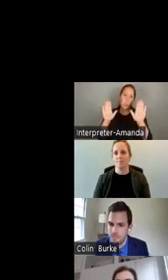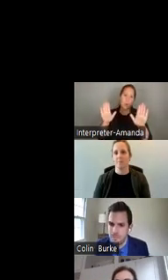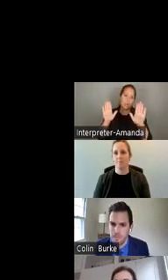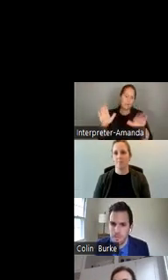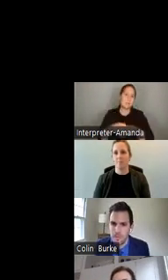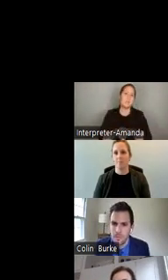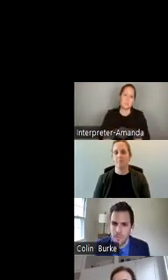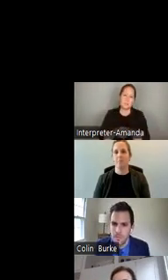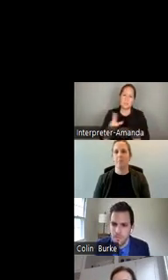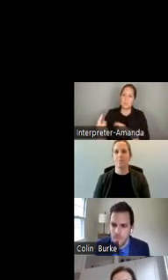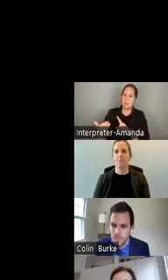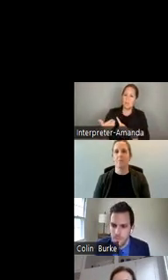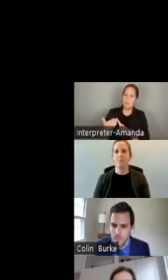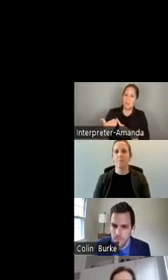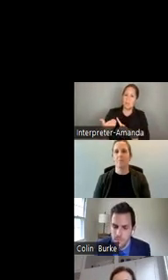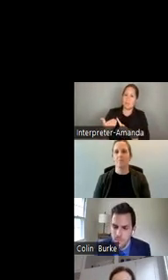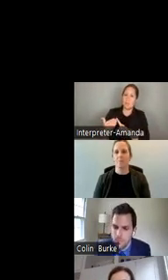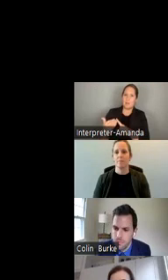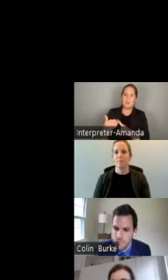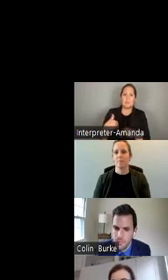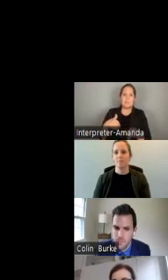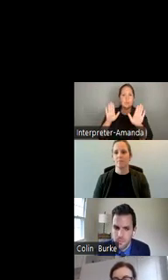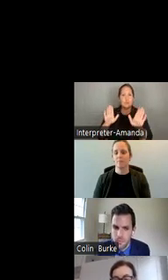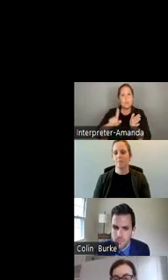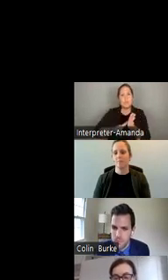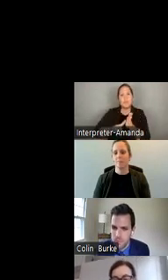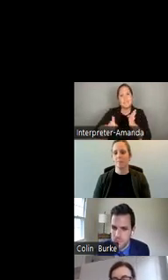um and it really reminds me of you know great researchers who people you know stand on the